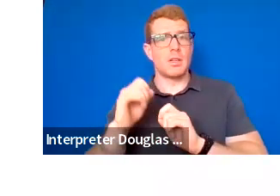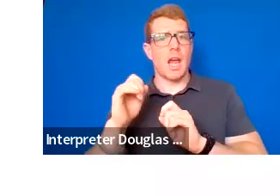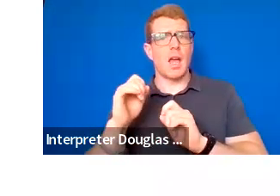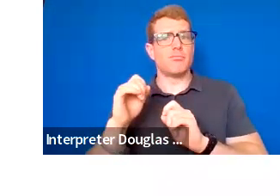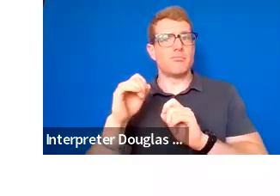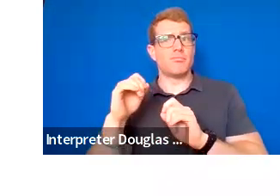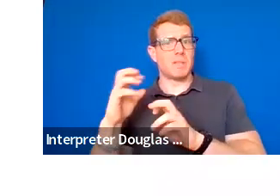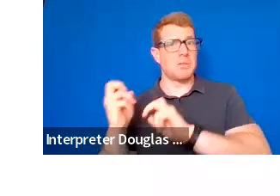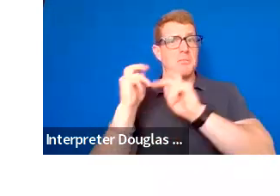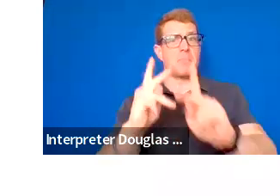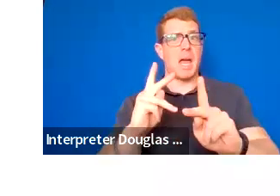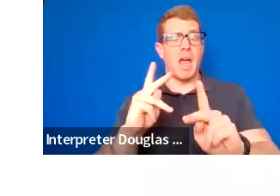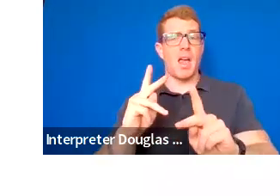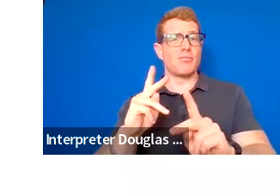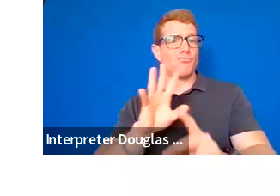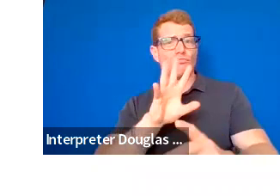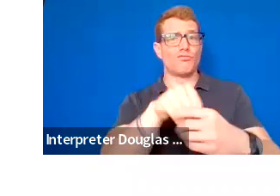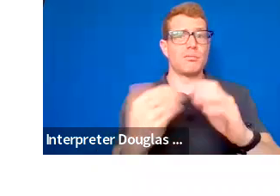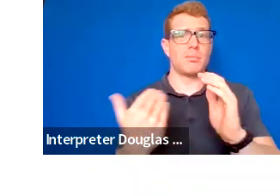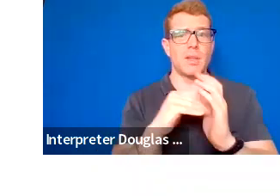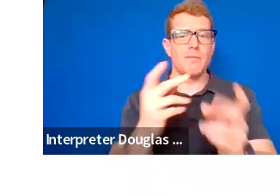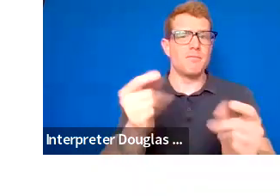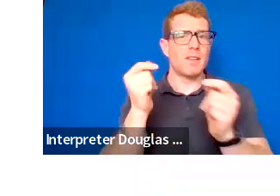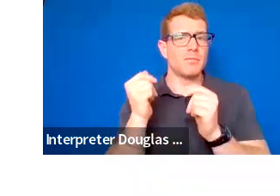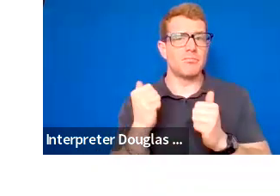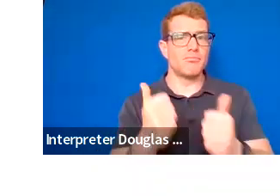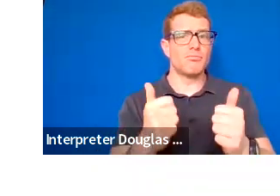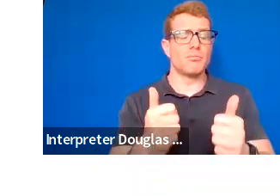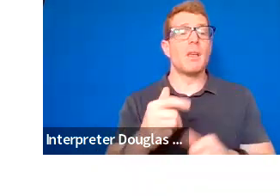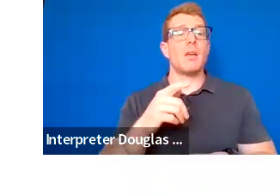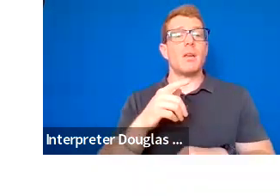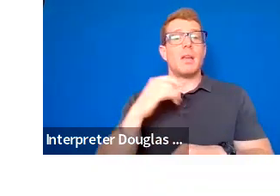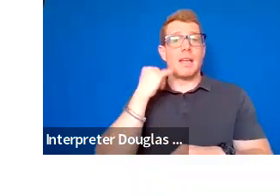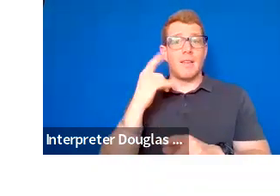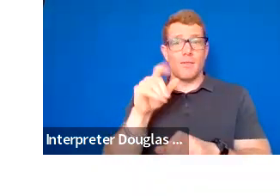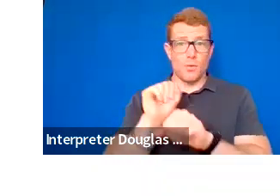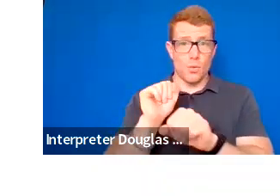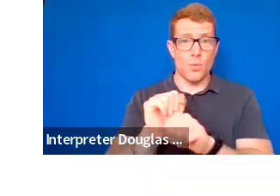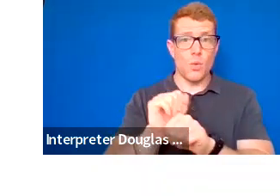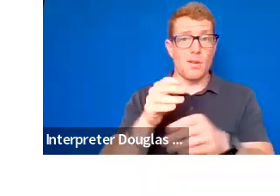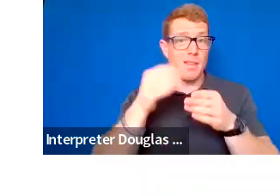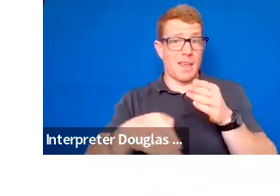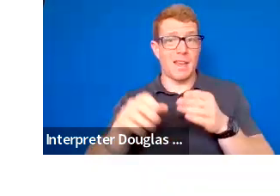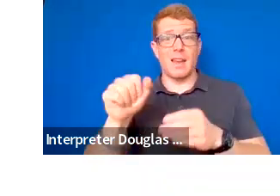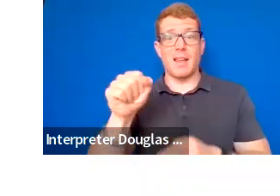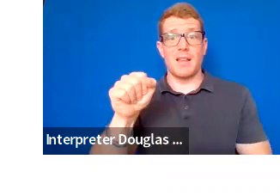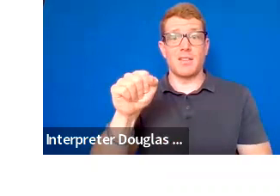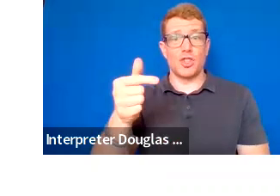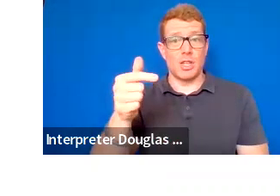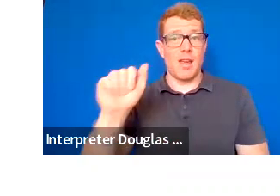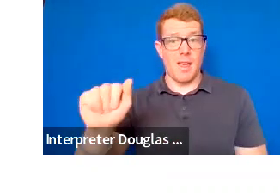But you know your benefits are gonna terminate if you're working at Sga at the end of that extended period of eligibility.